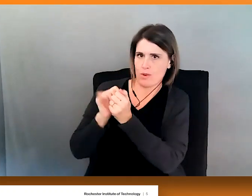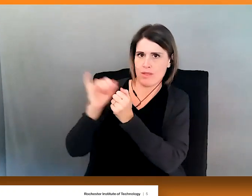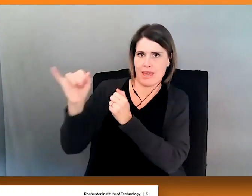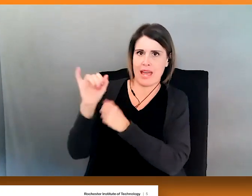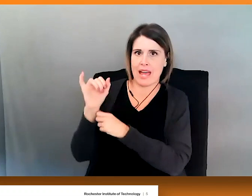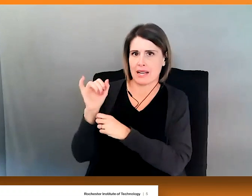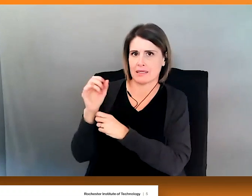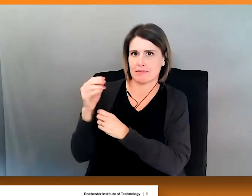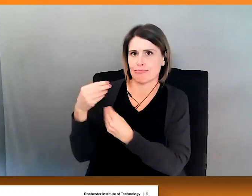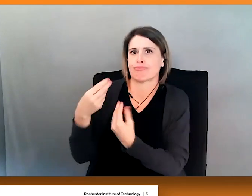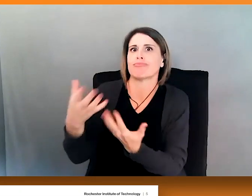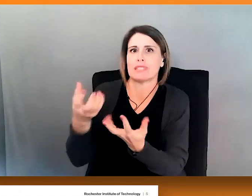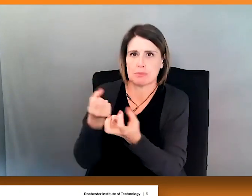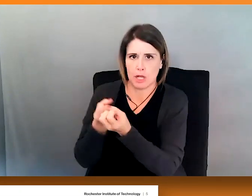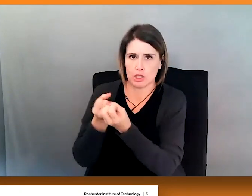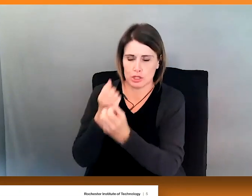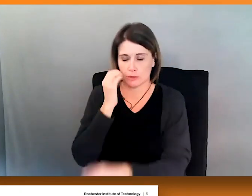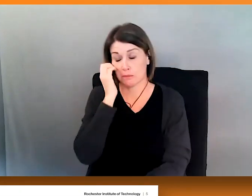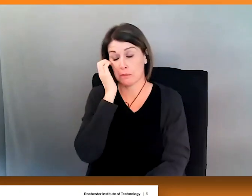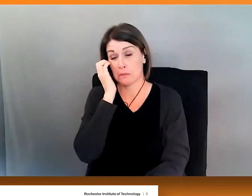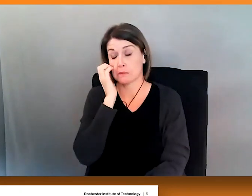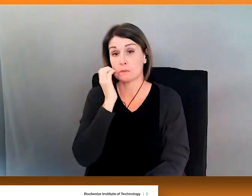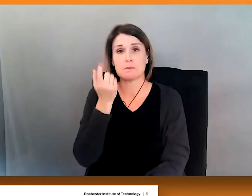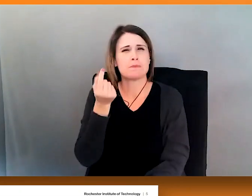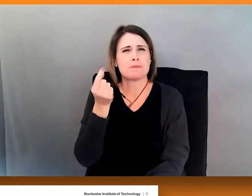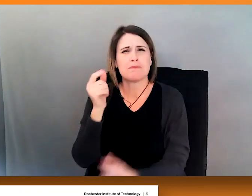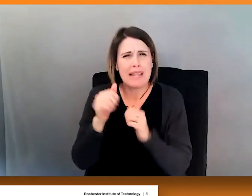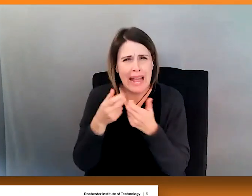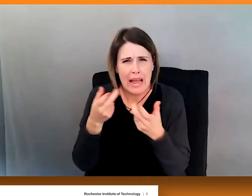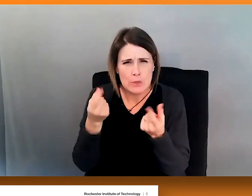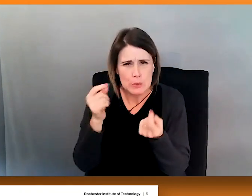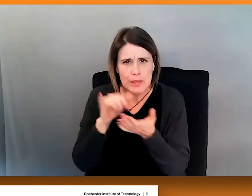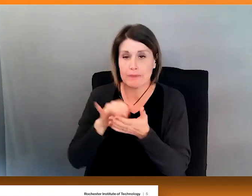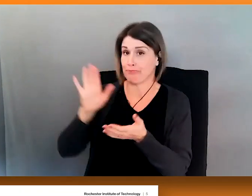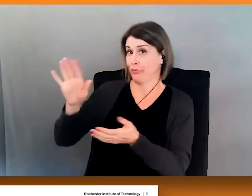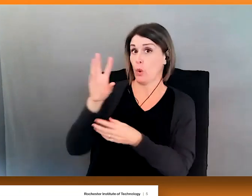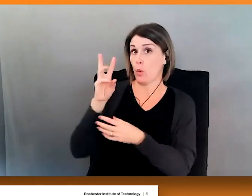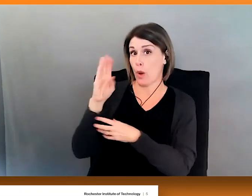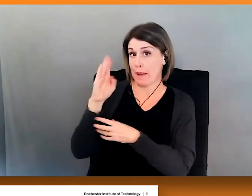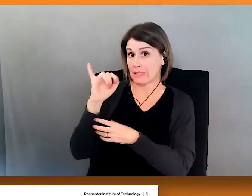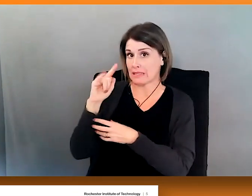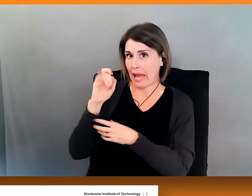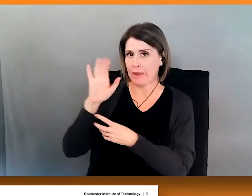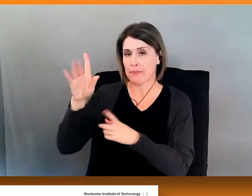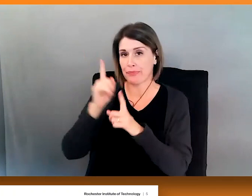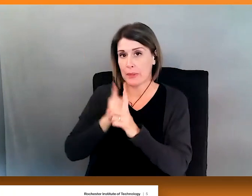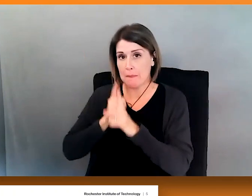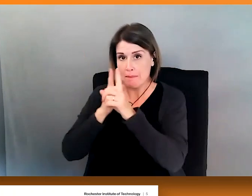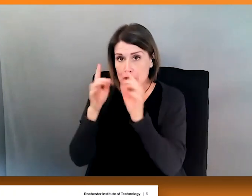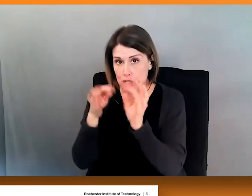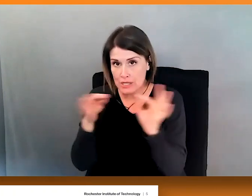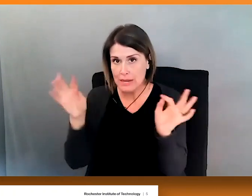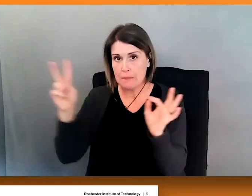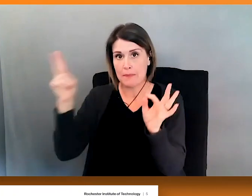so you can search the website, check out the mission statement, their vision,